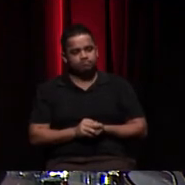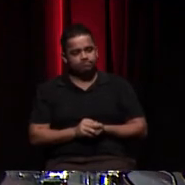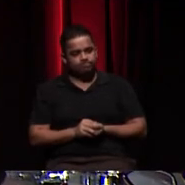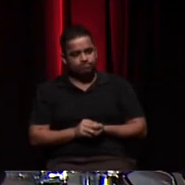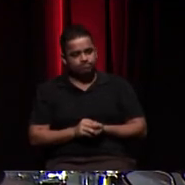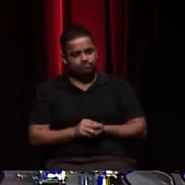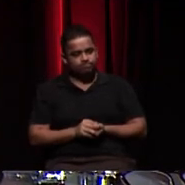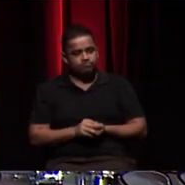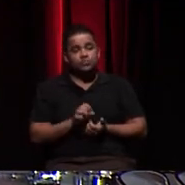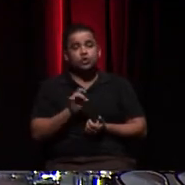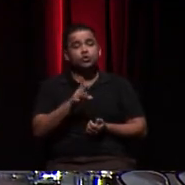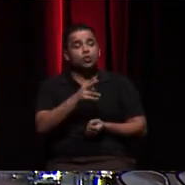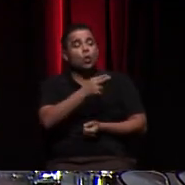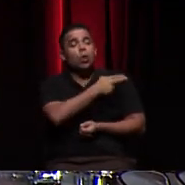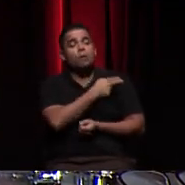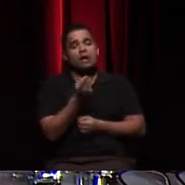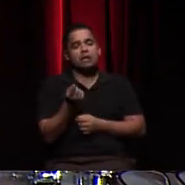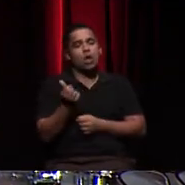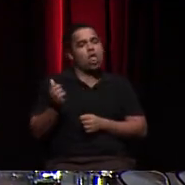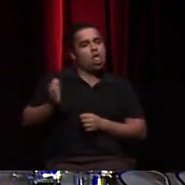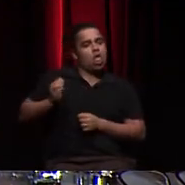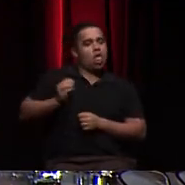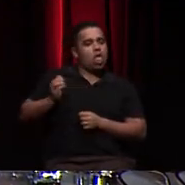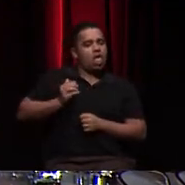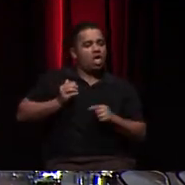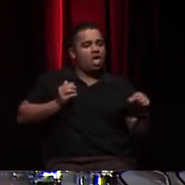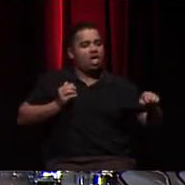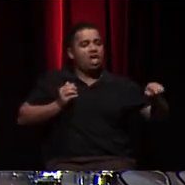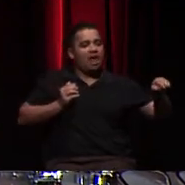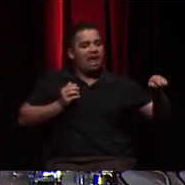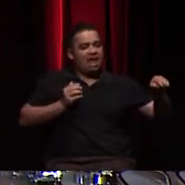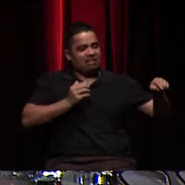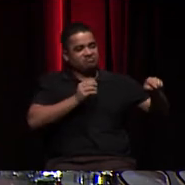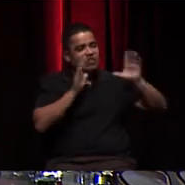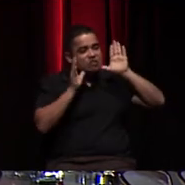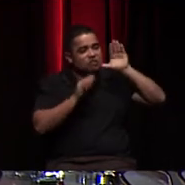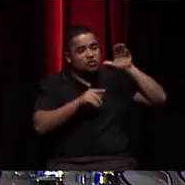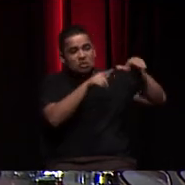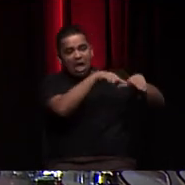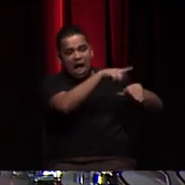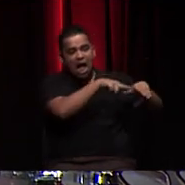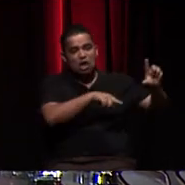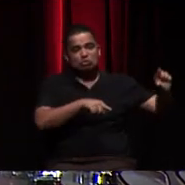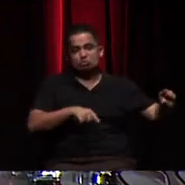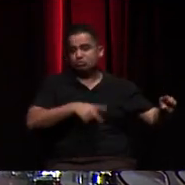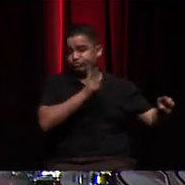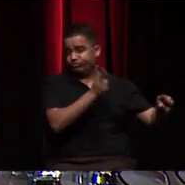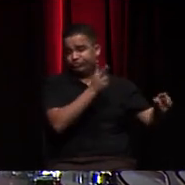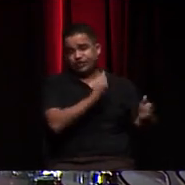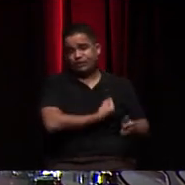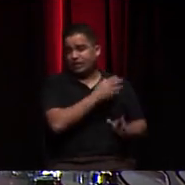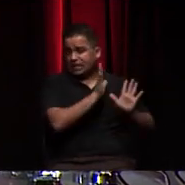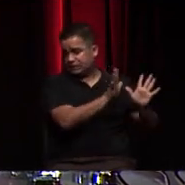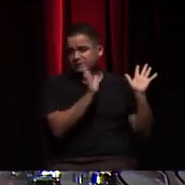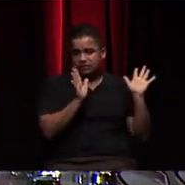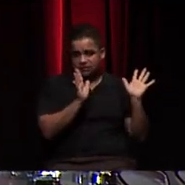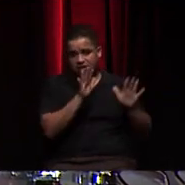The company is making money, but you aren’t. You work there and sometimes your name is not even in the credits. Your name is not there.